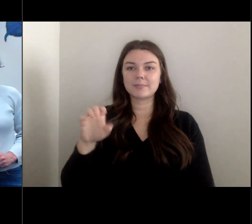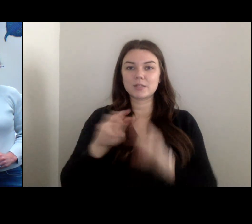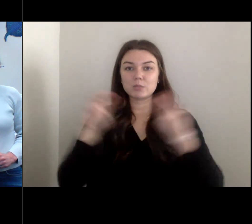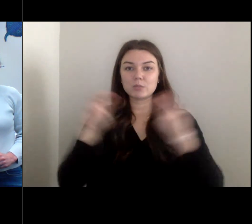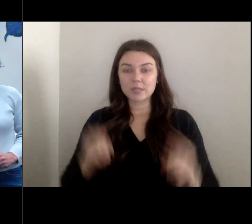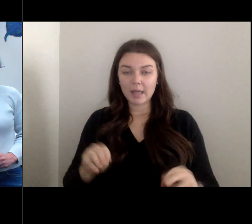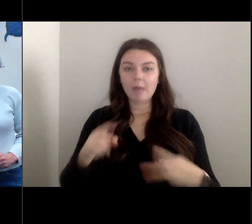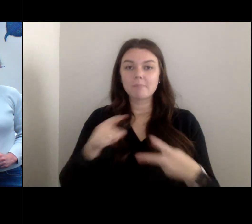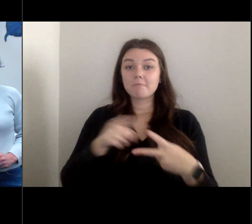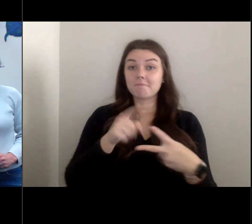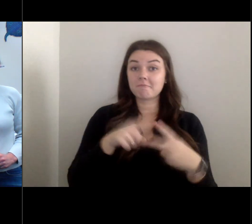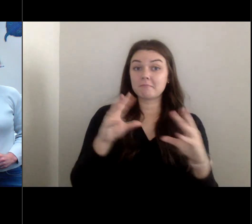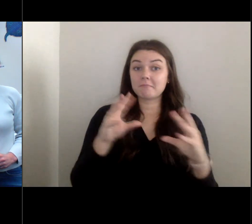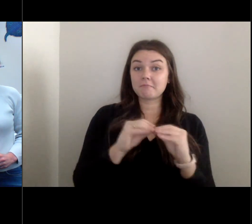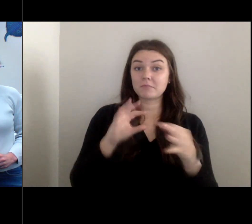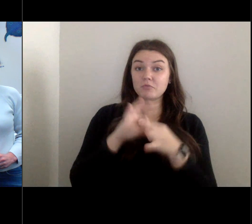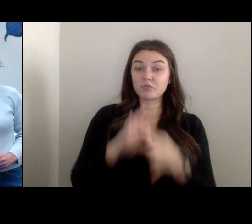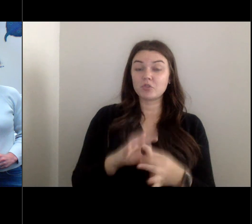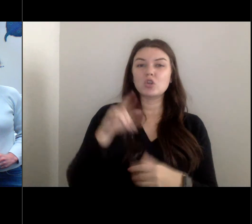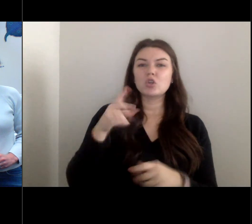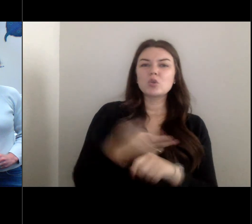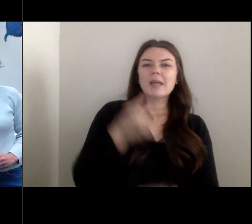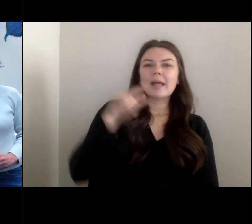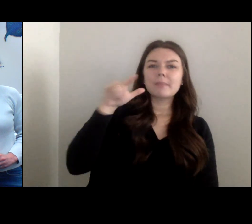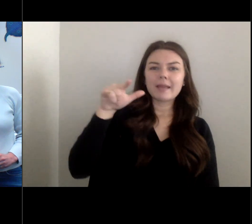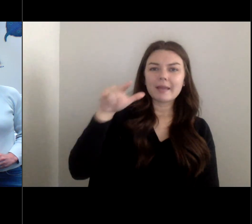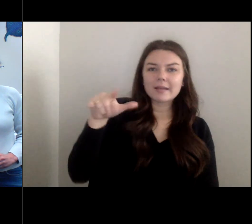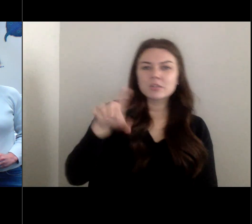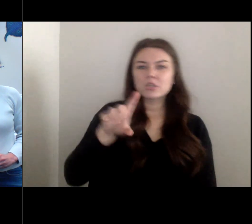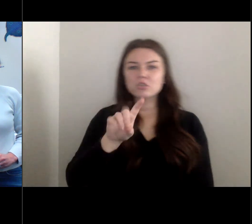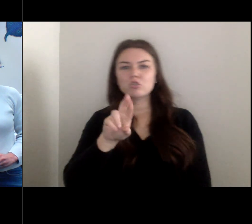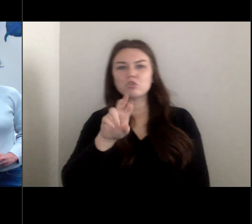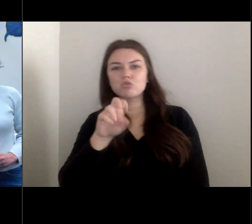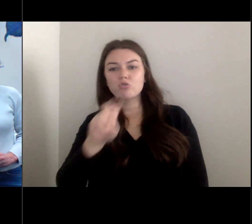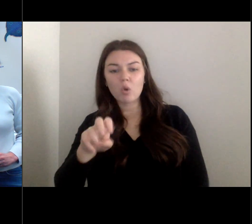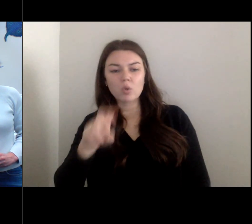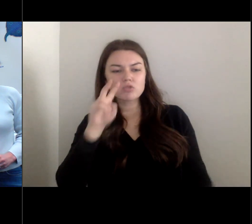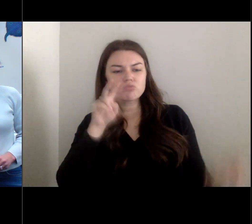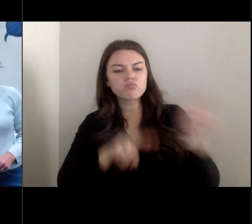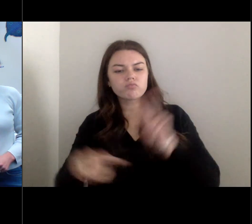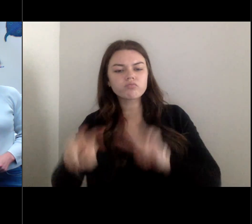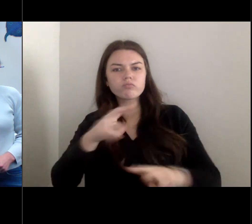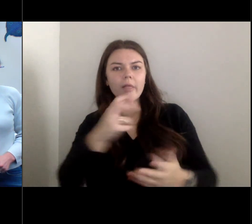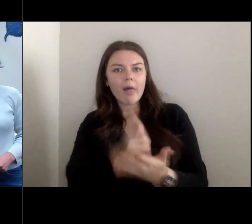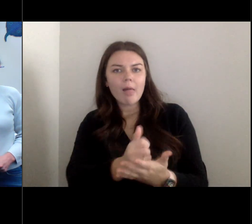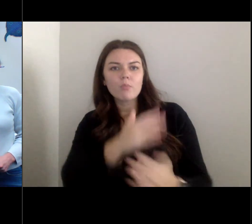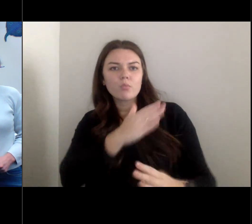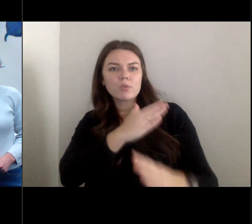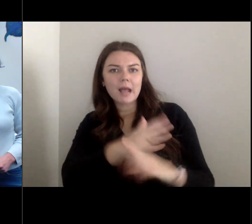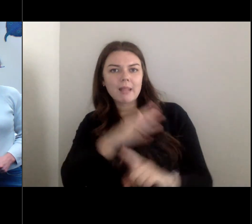and satellites to study and protect plants and animals with NOAA. So, the tagging information that you gave, Leah,